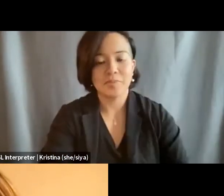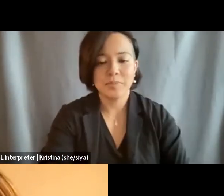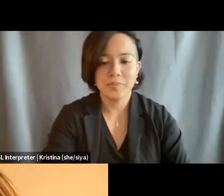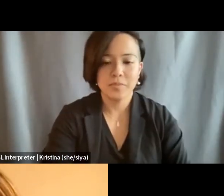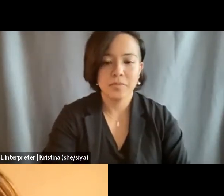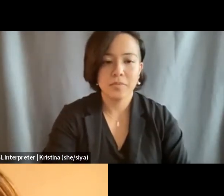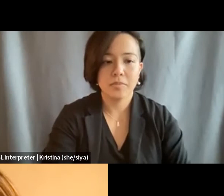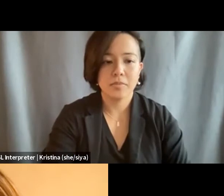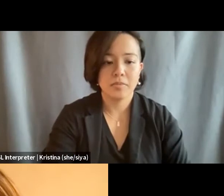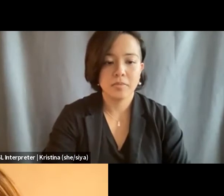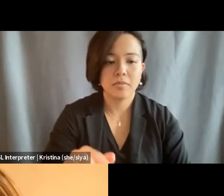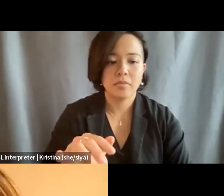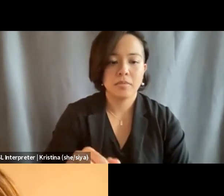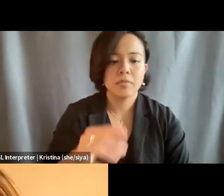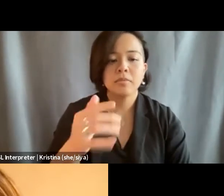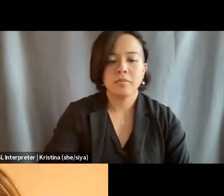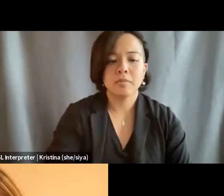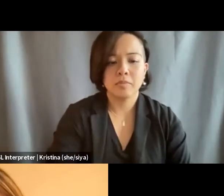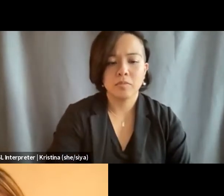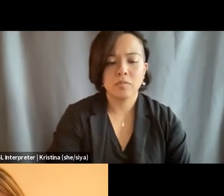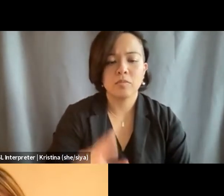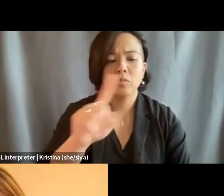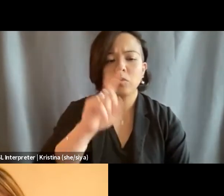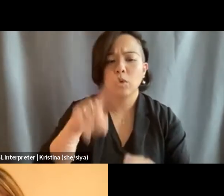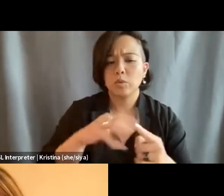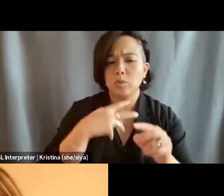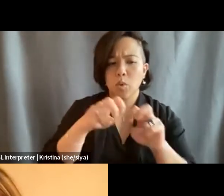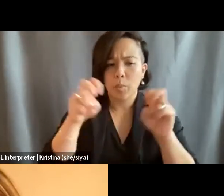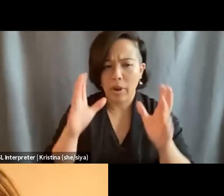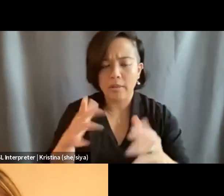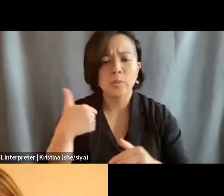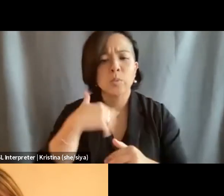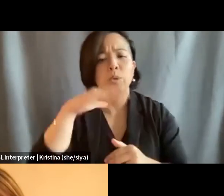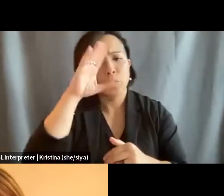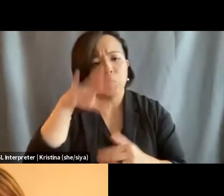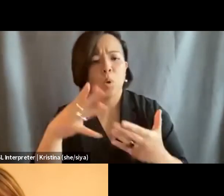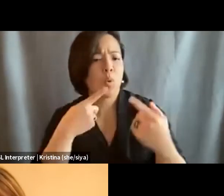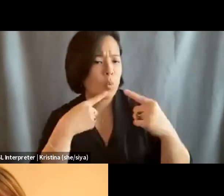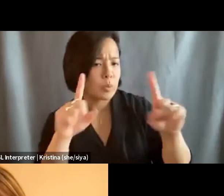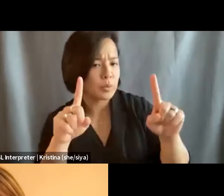our question for our panel is we know what works, we know the approaches and the investments that help girls and especially adolescent